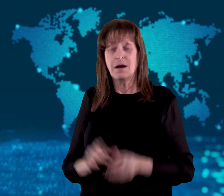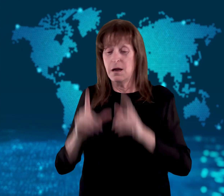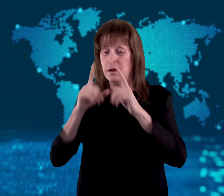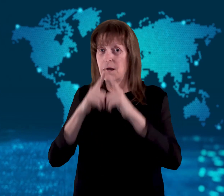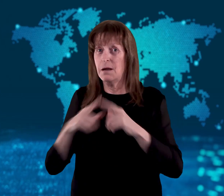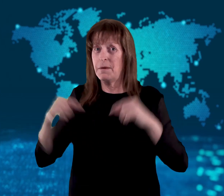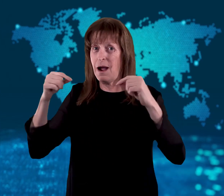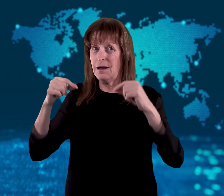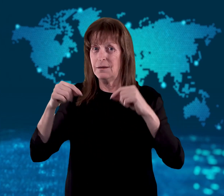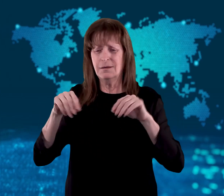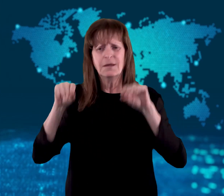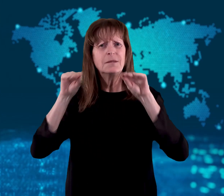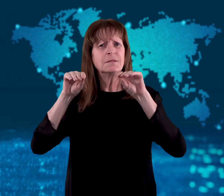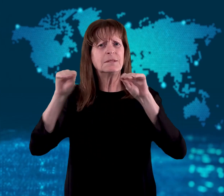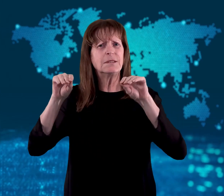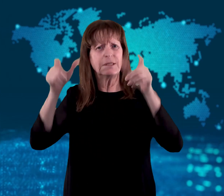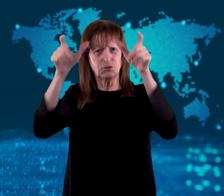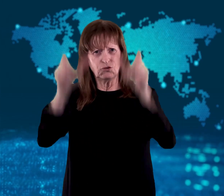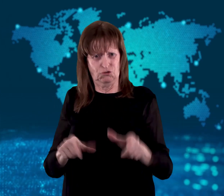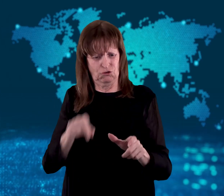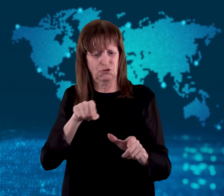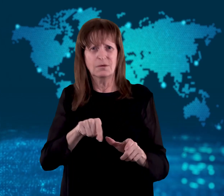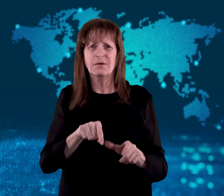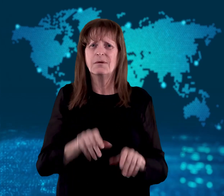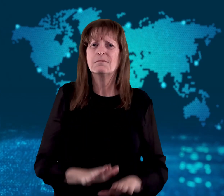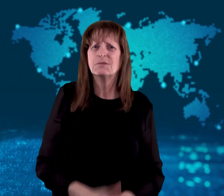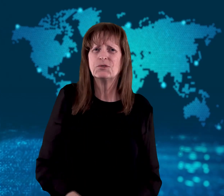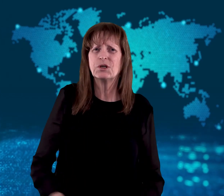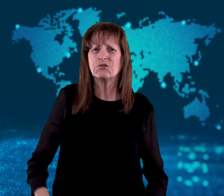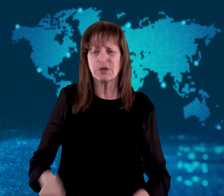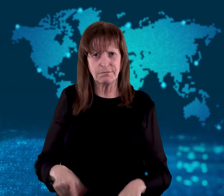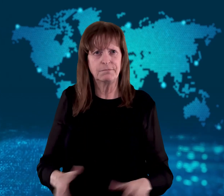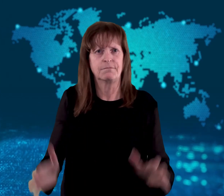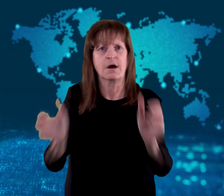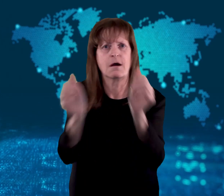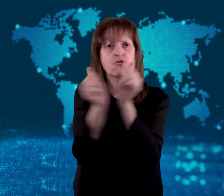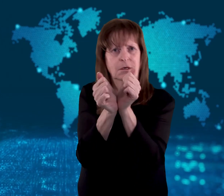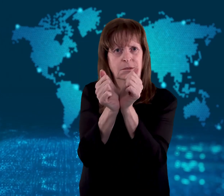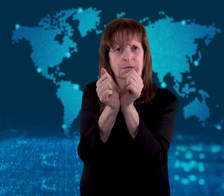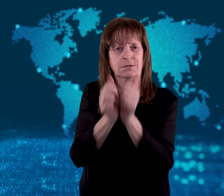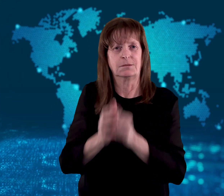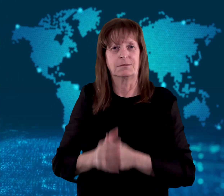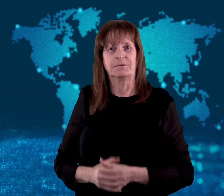Preschool teachers arrested